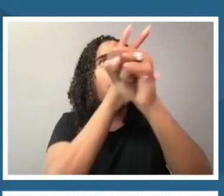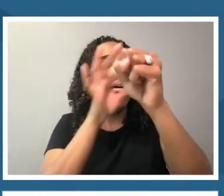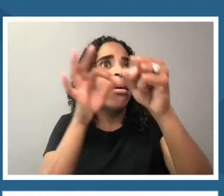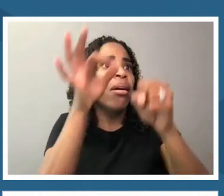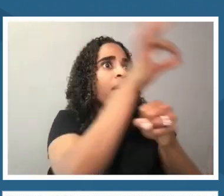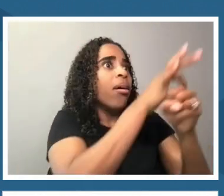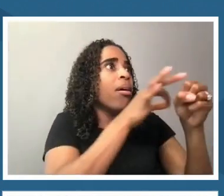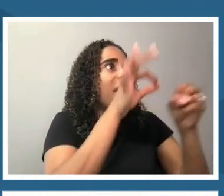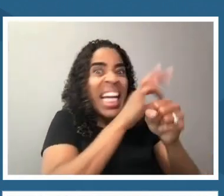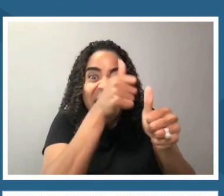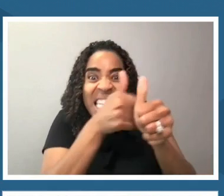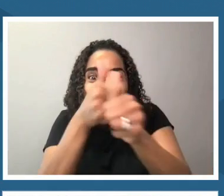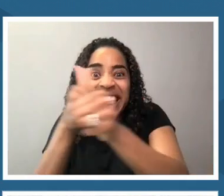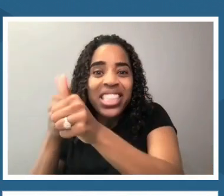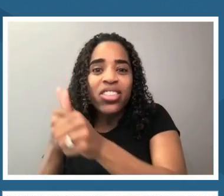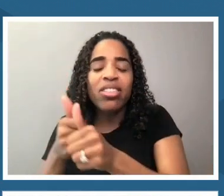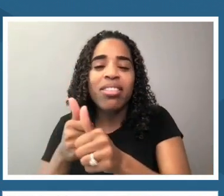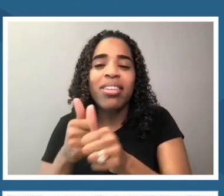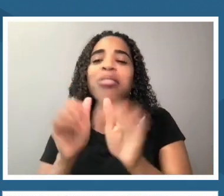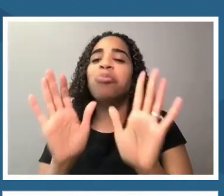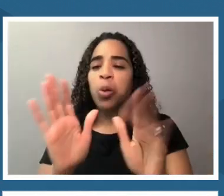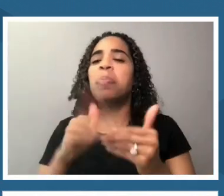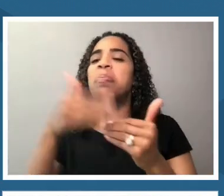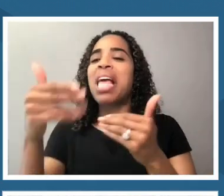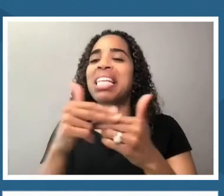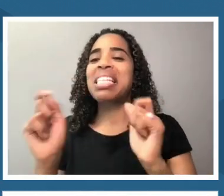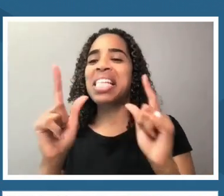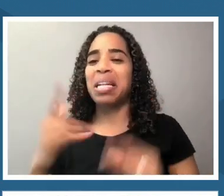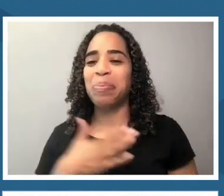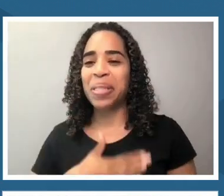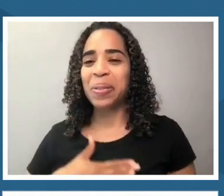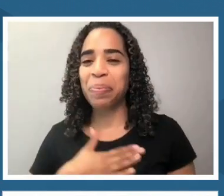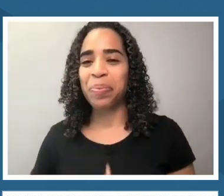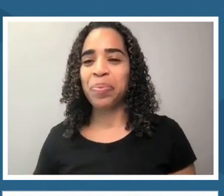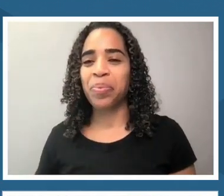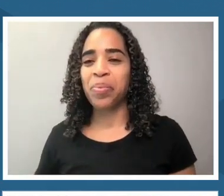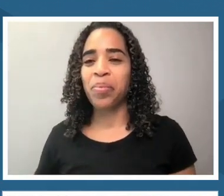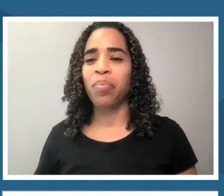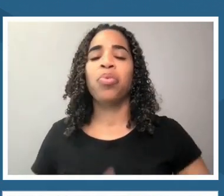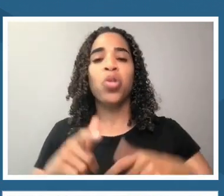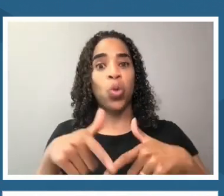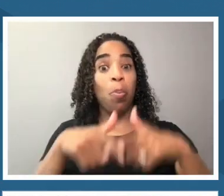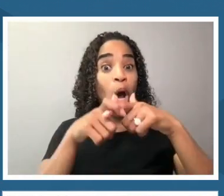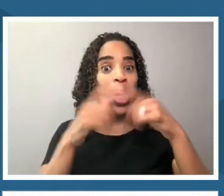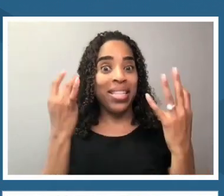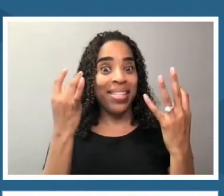i want to just pause here and have a moment to think